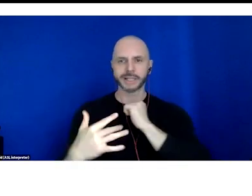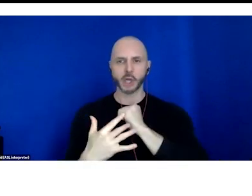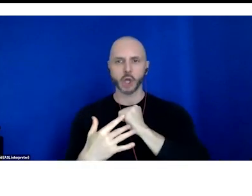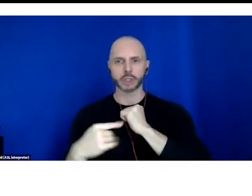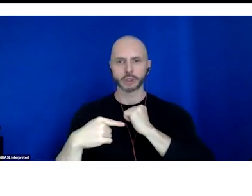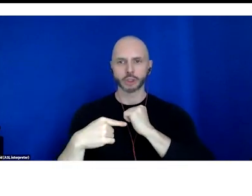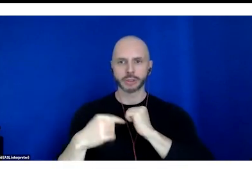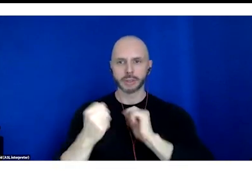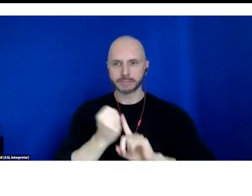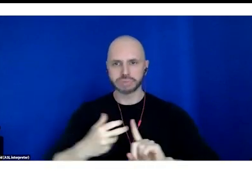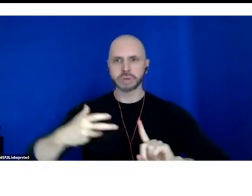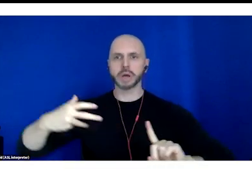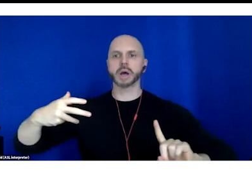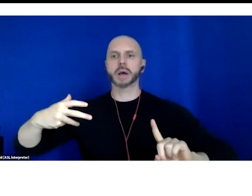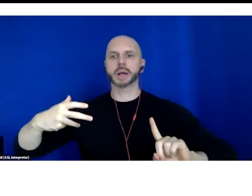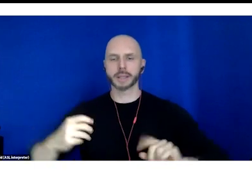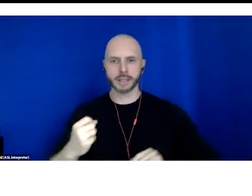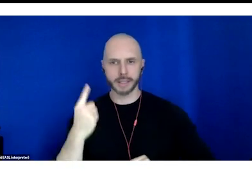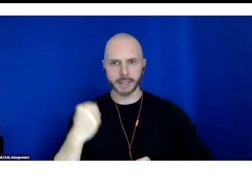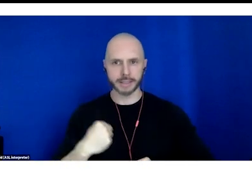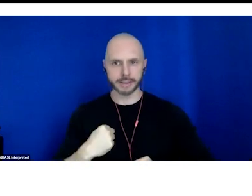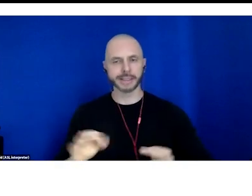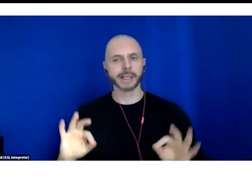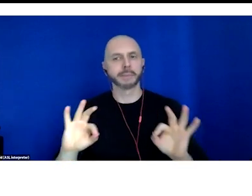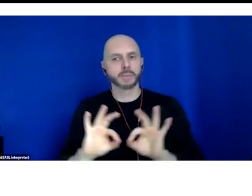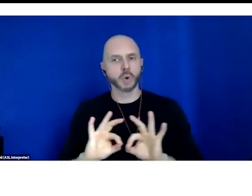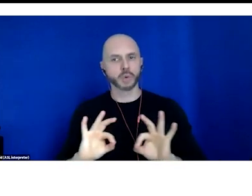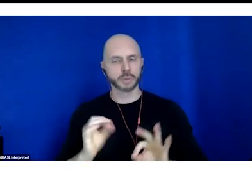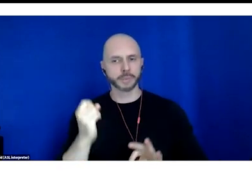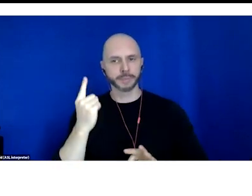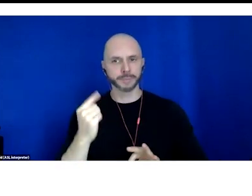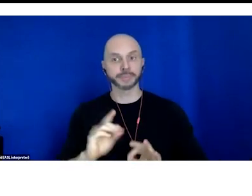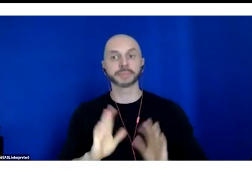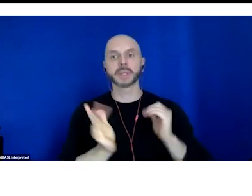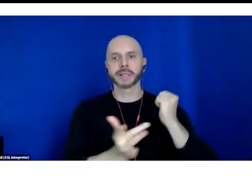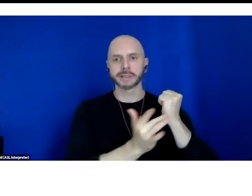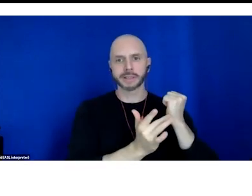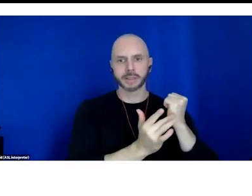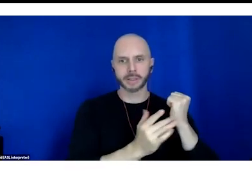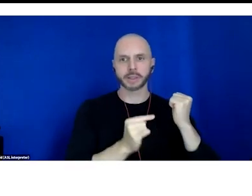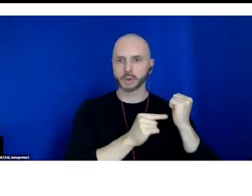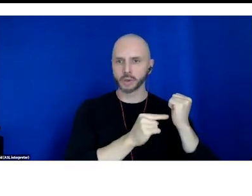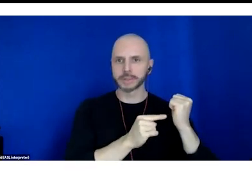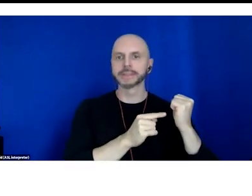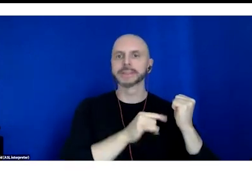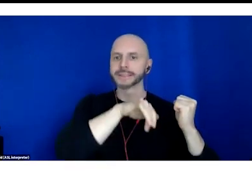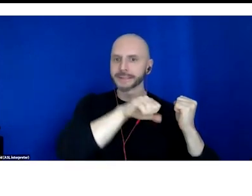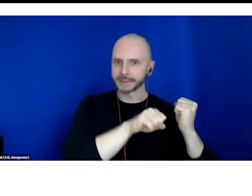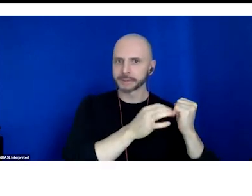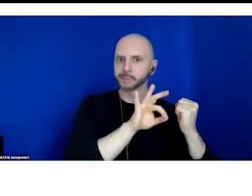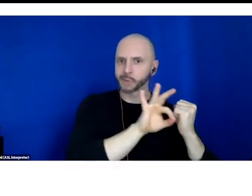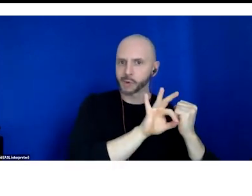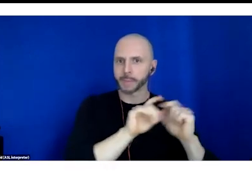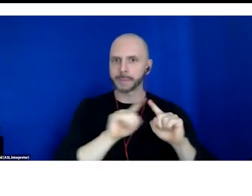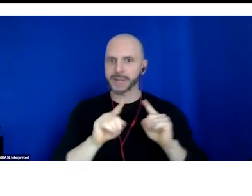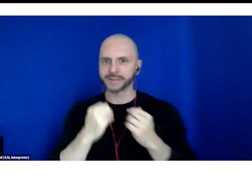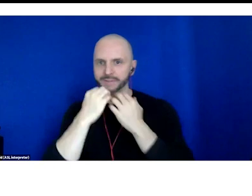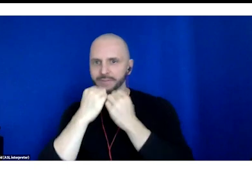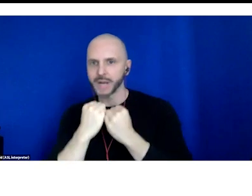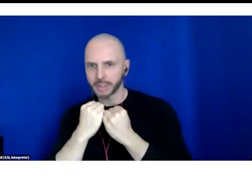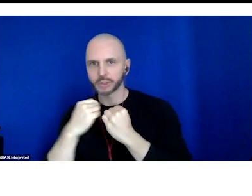we place these technologies within the context of our core values and vision. At Coko, we believe in